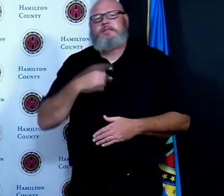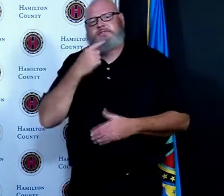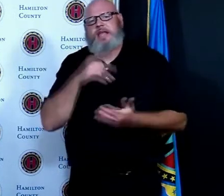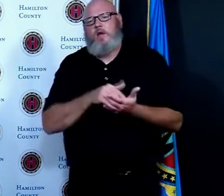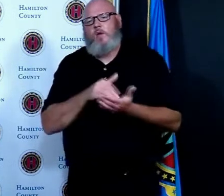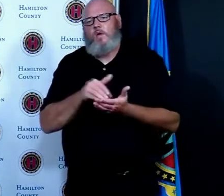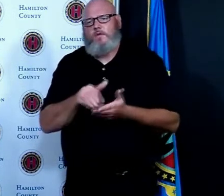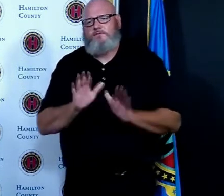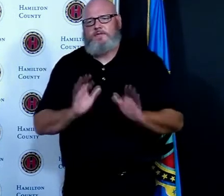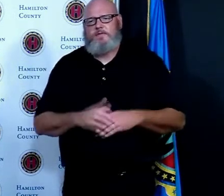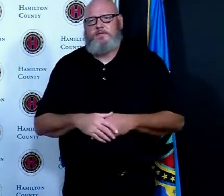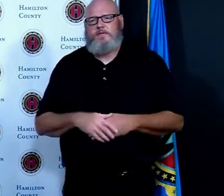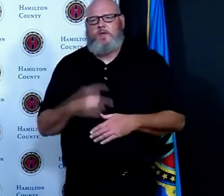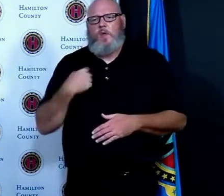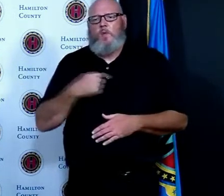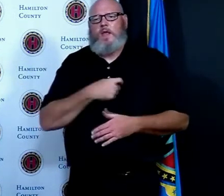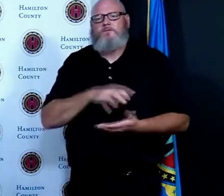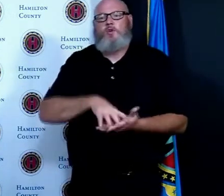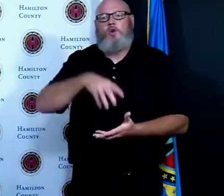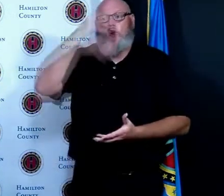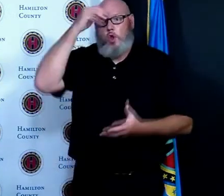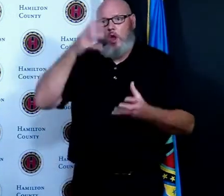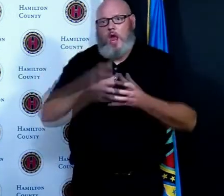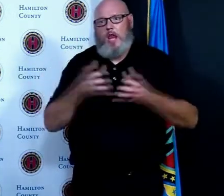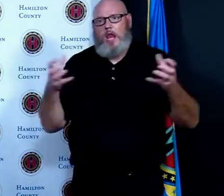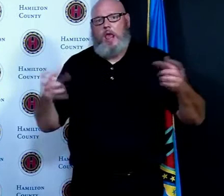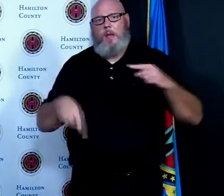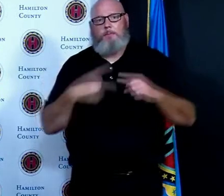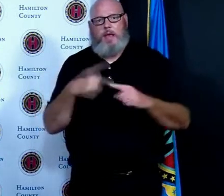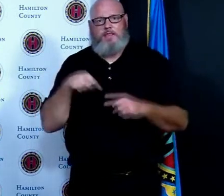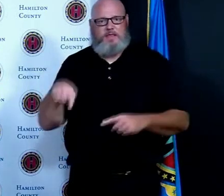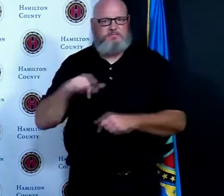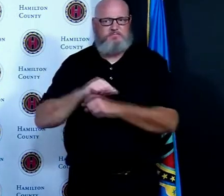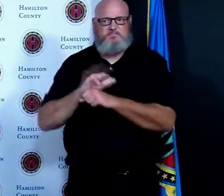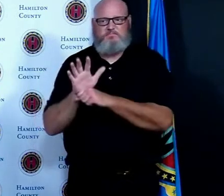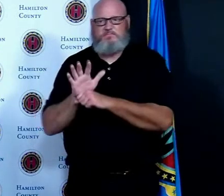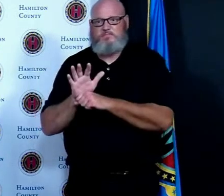a lot about this virus and there's a lot more to learn about this virus and you mentioned the